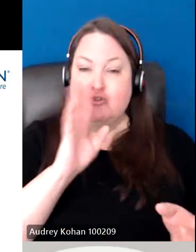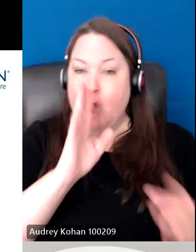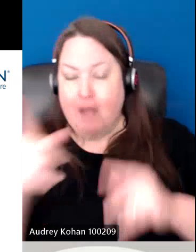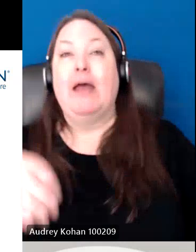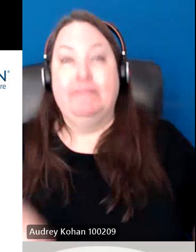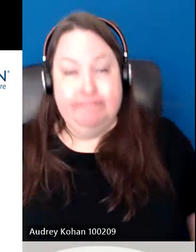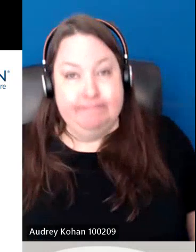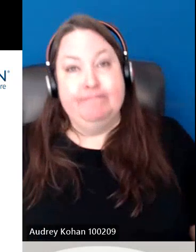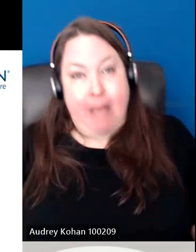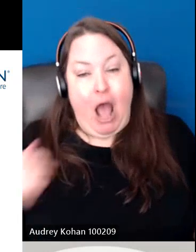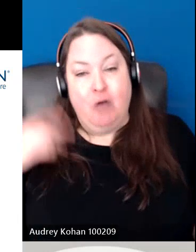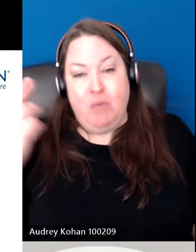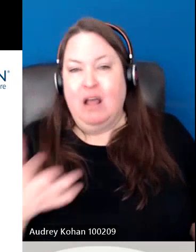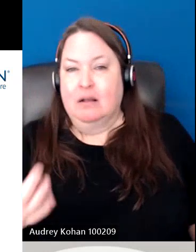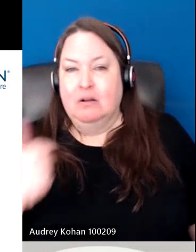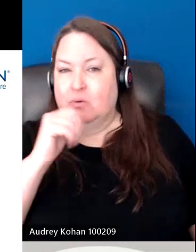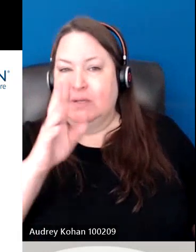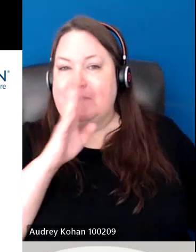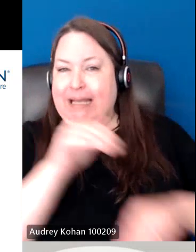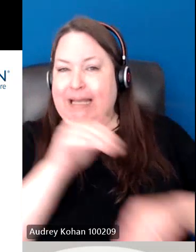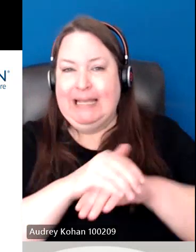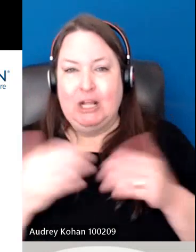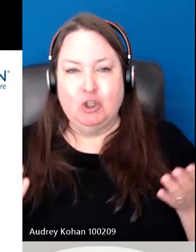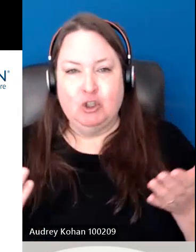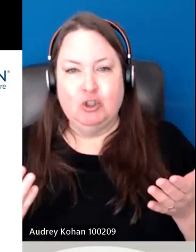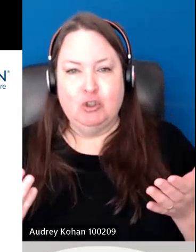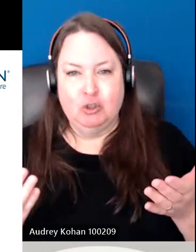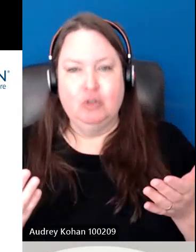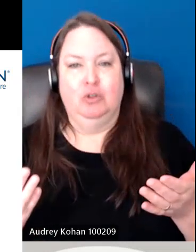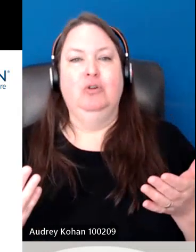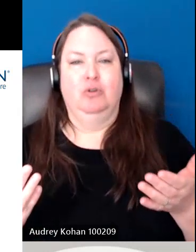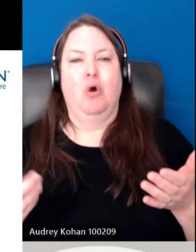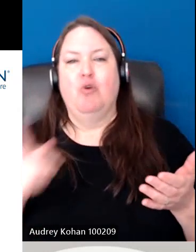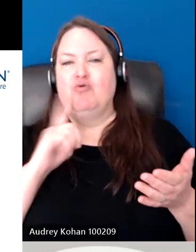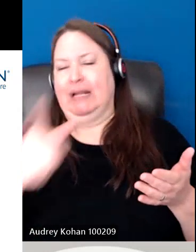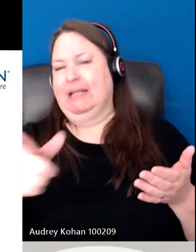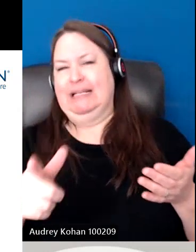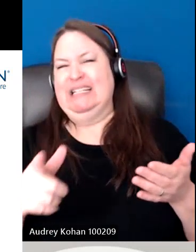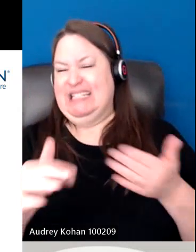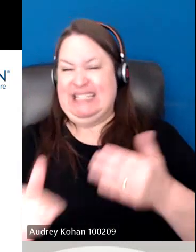and then I realized they don't speak English so this was a real satisfier uh next slide